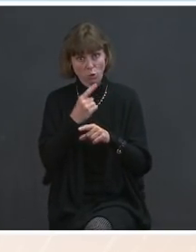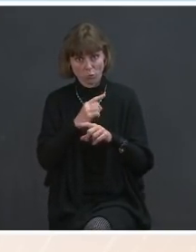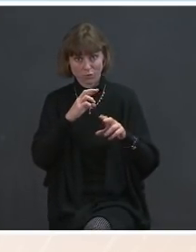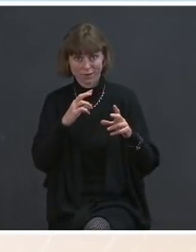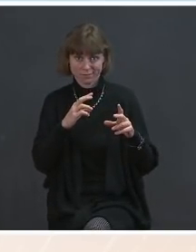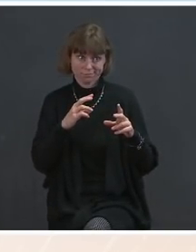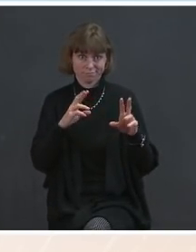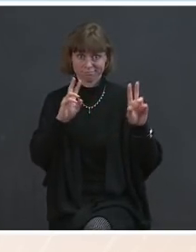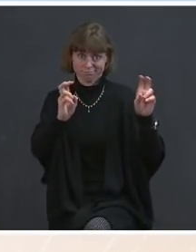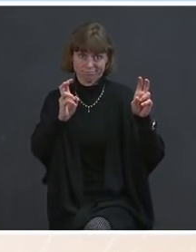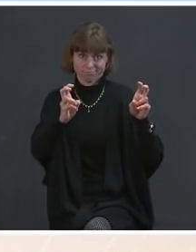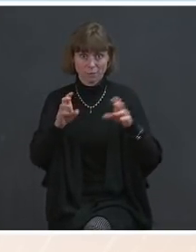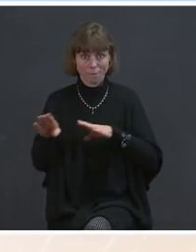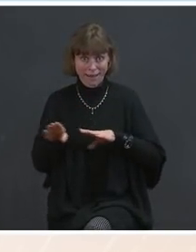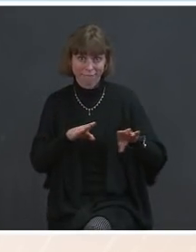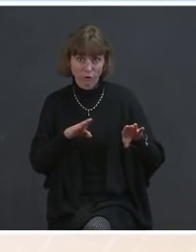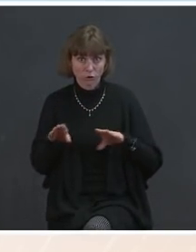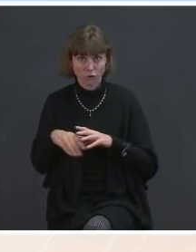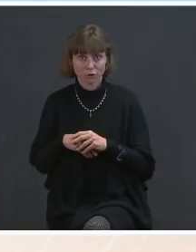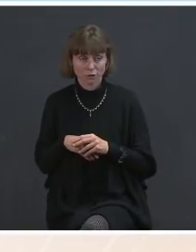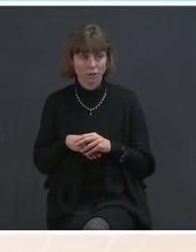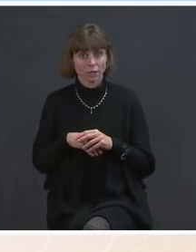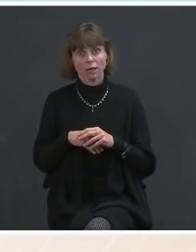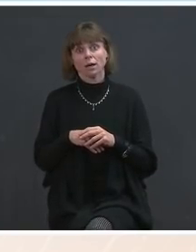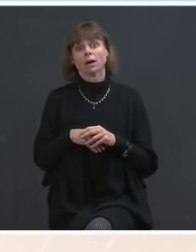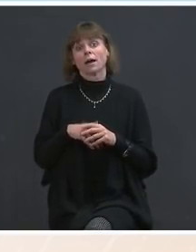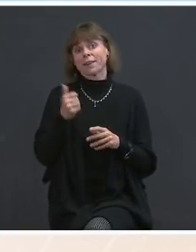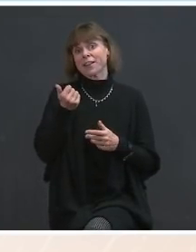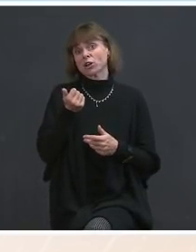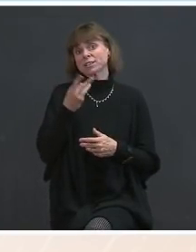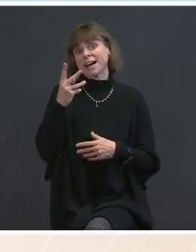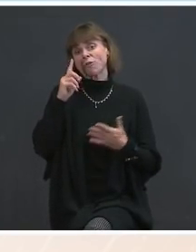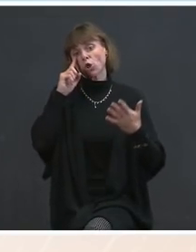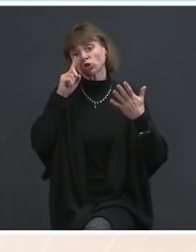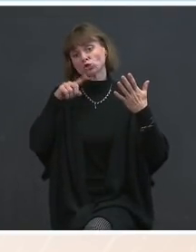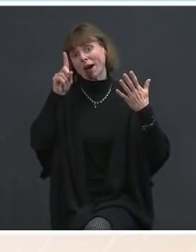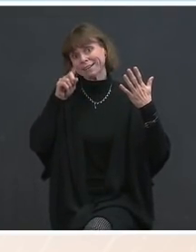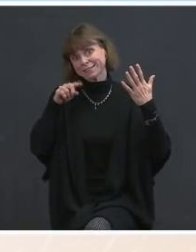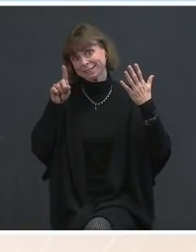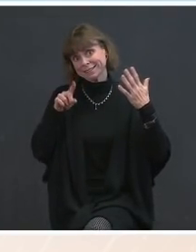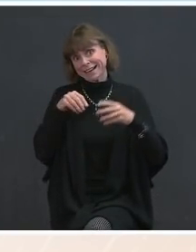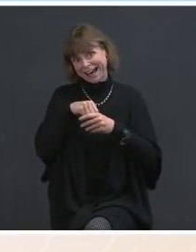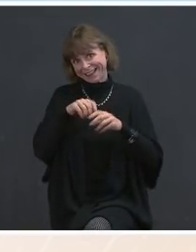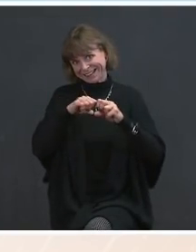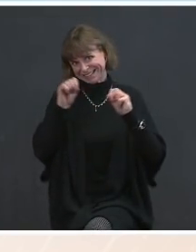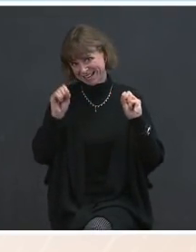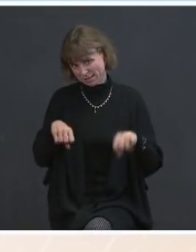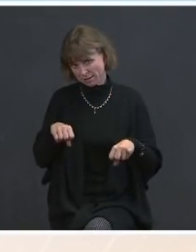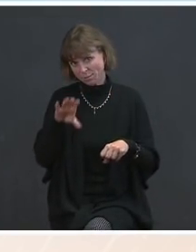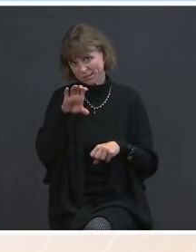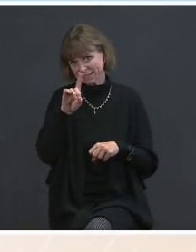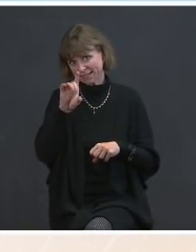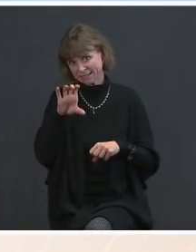There are a number of checks in the system, I will say. The CDC has the ability to track and monitor distribution.